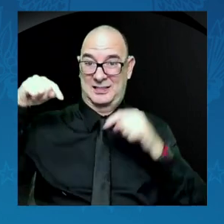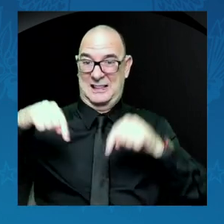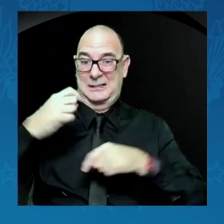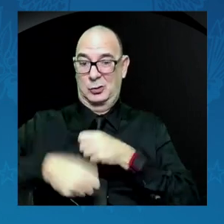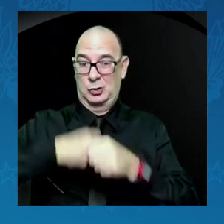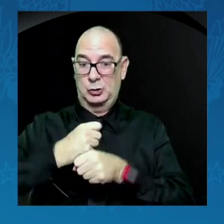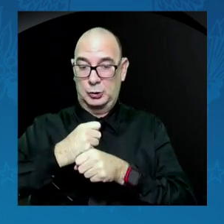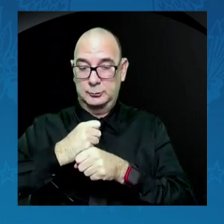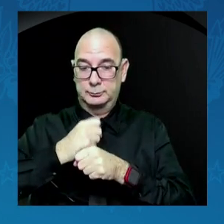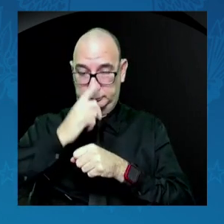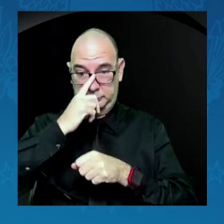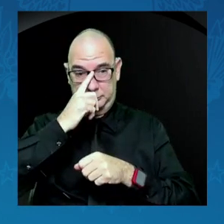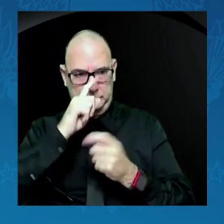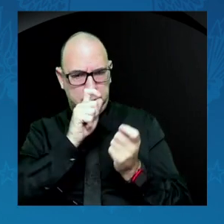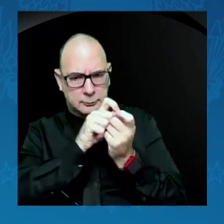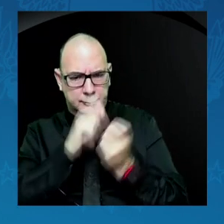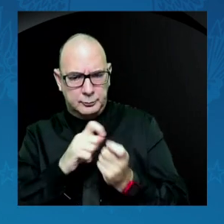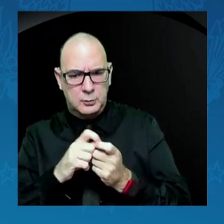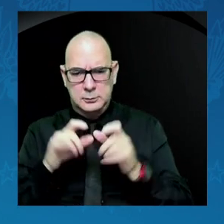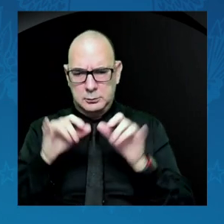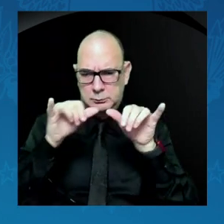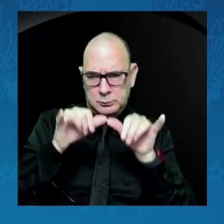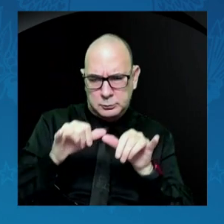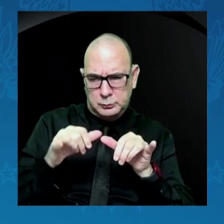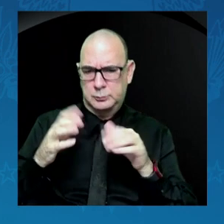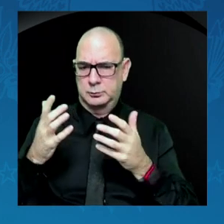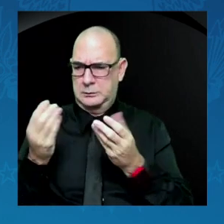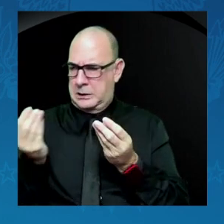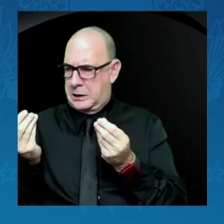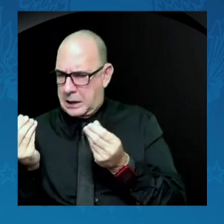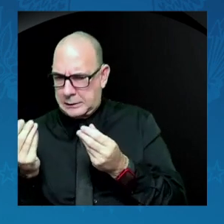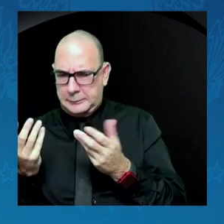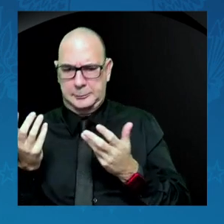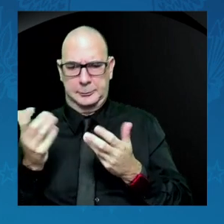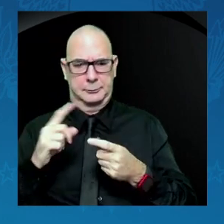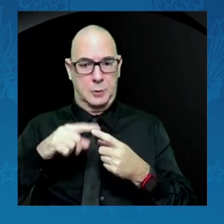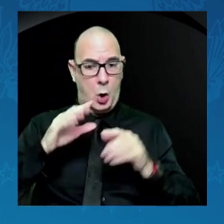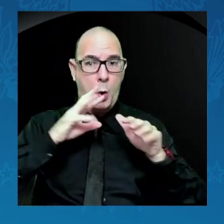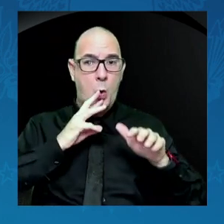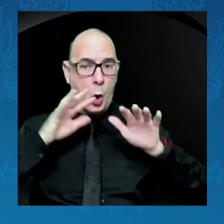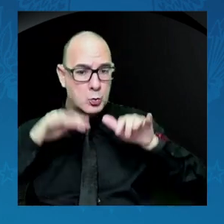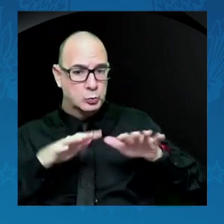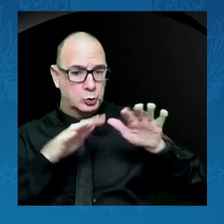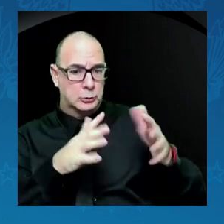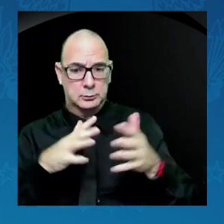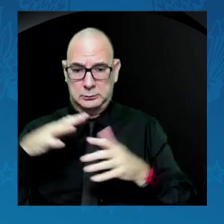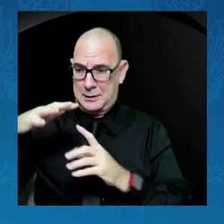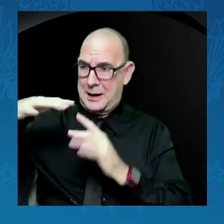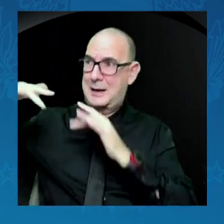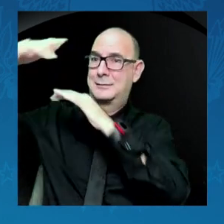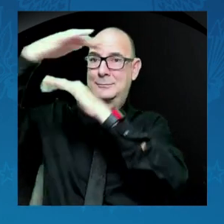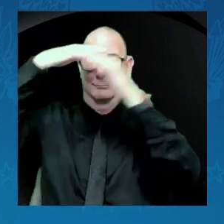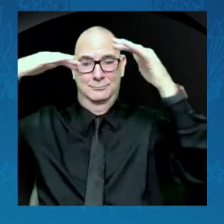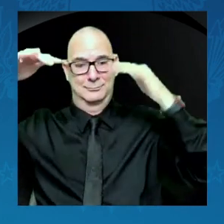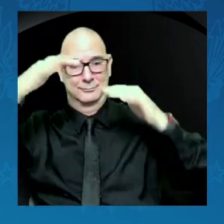the oceans, the atmosphere and the ice, and it will create a 3D composite